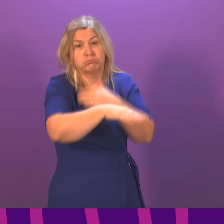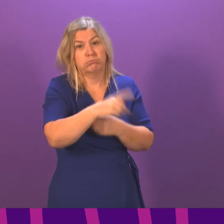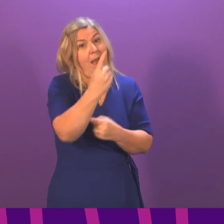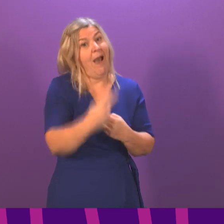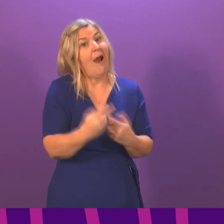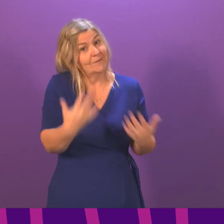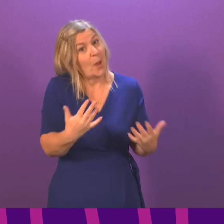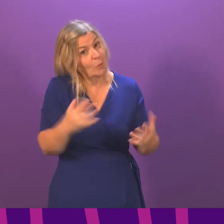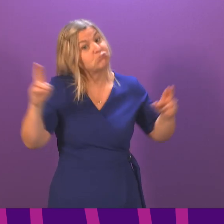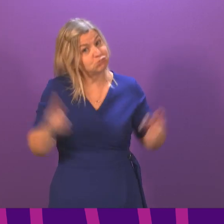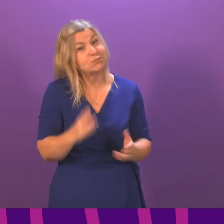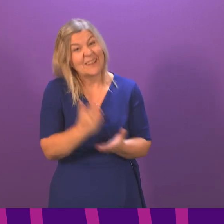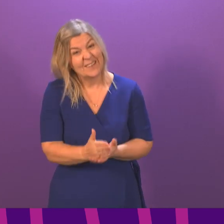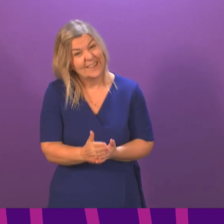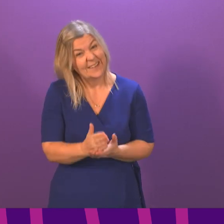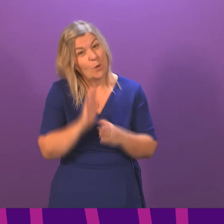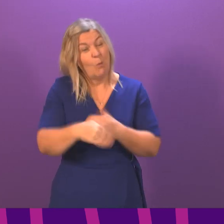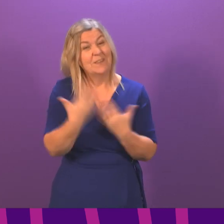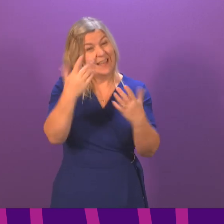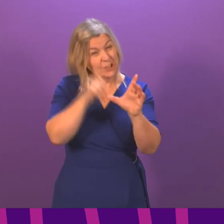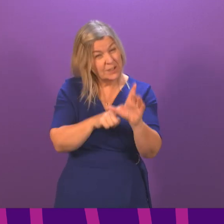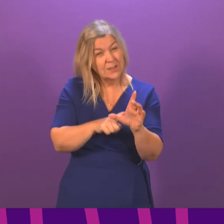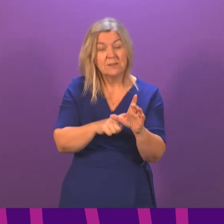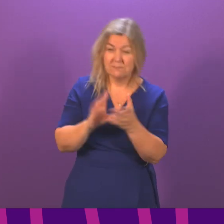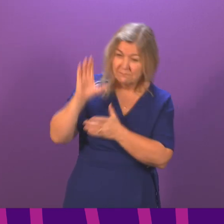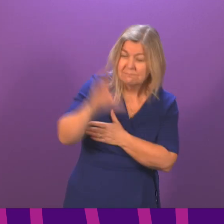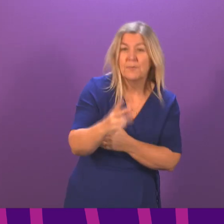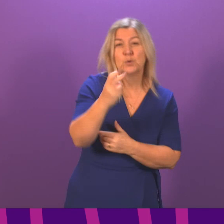Over the past decade, we have invested more than £20 million in violence prevention programmes.